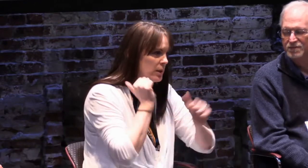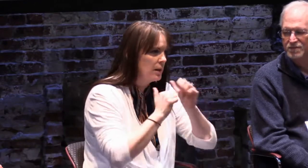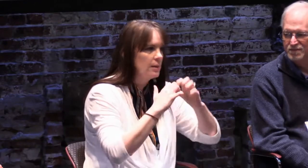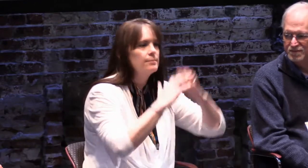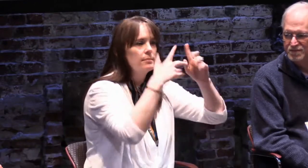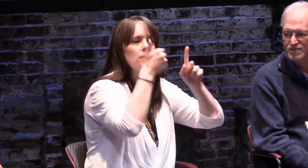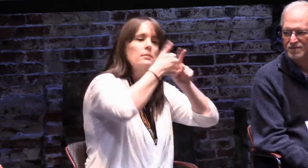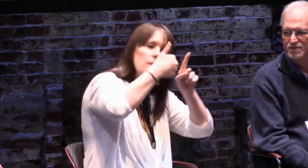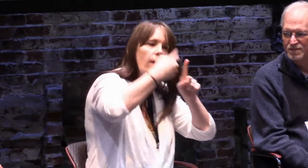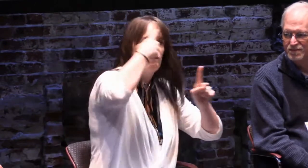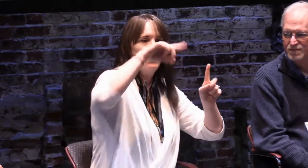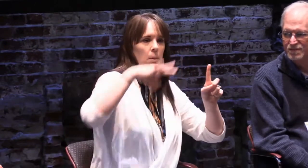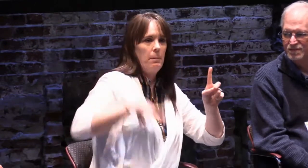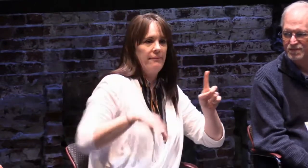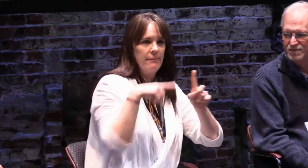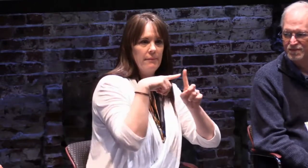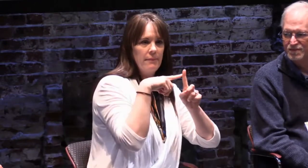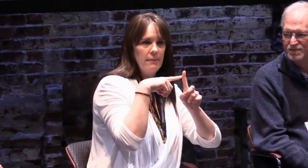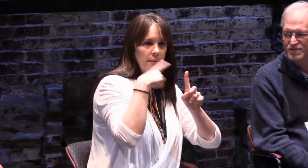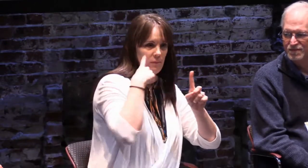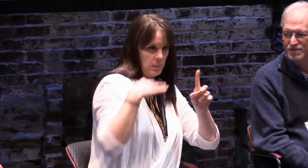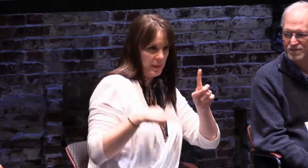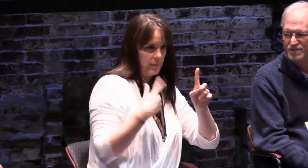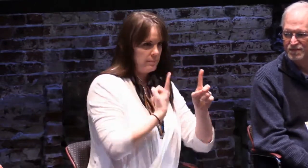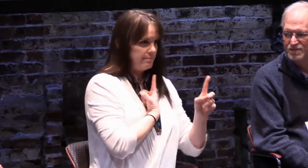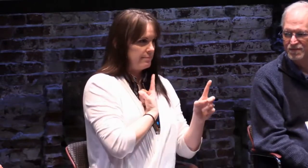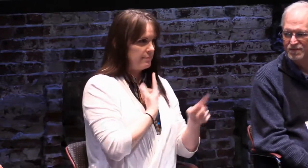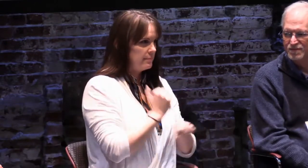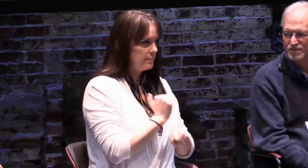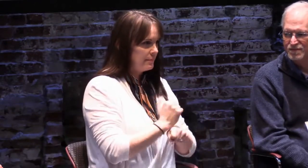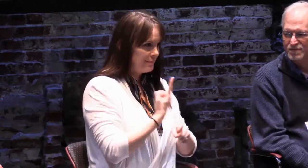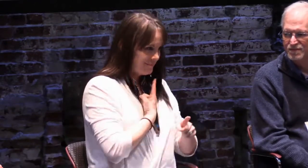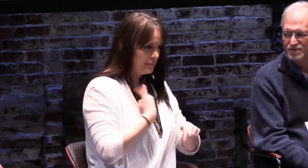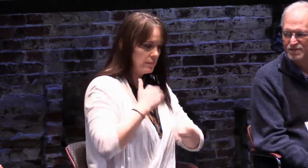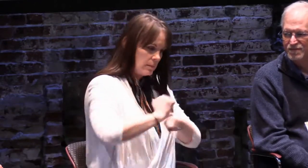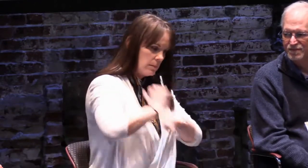That's where I produced mostly in terms of deaf theater and I benefited.